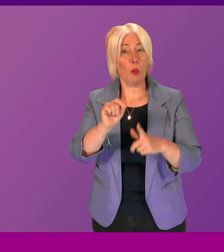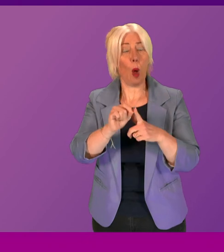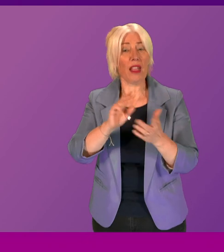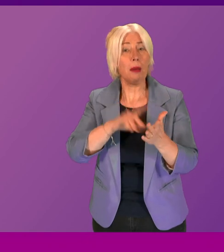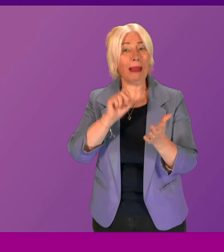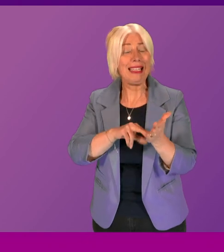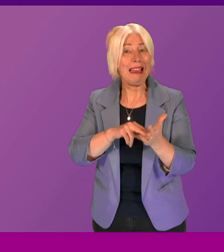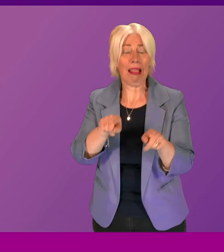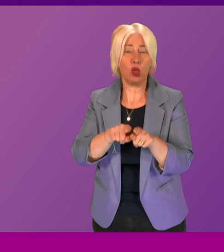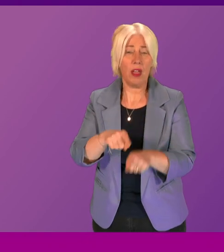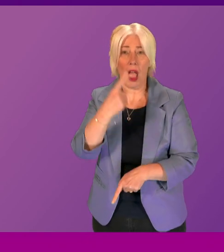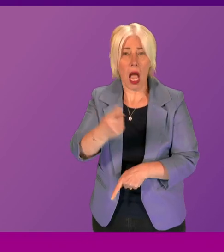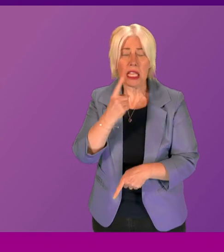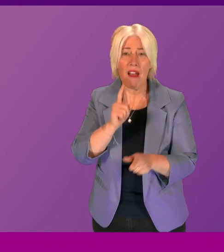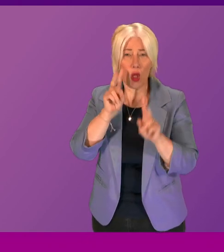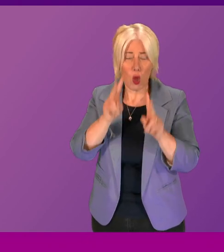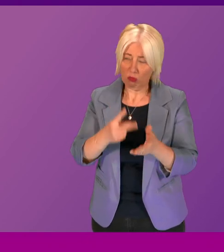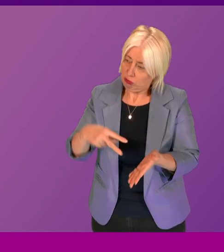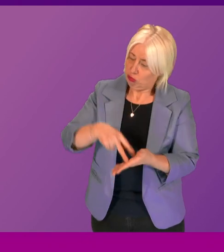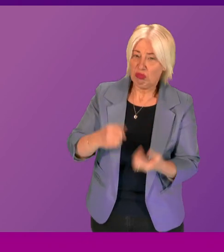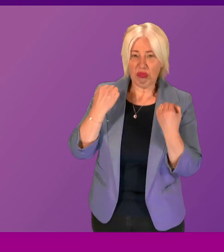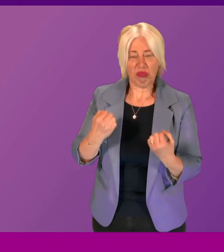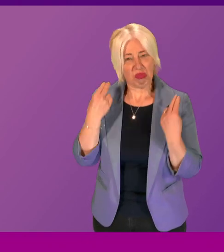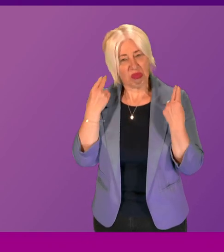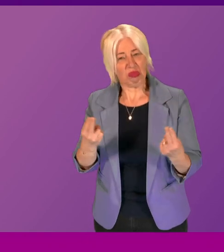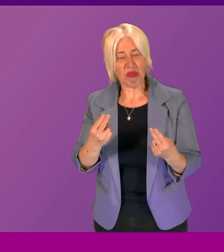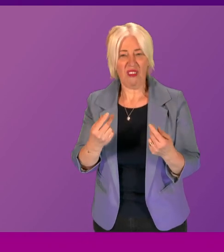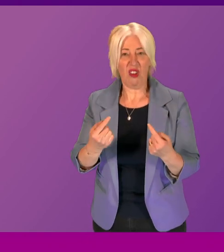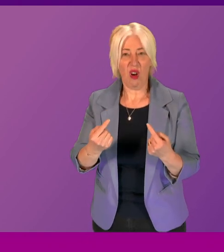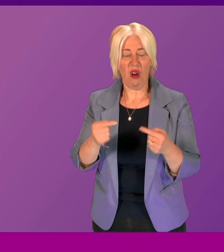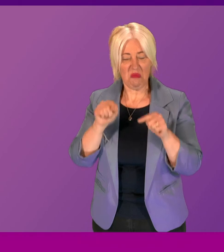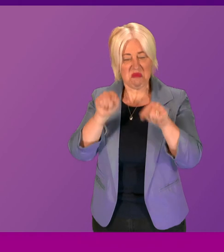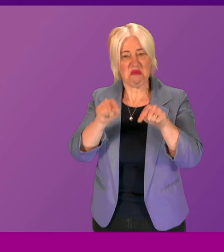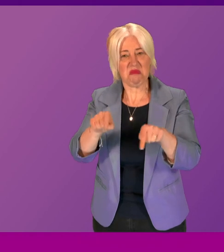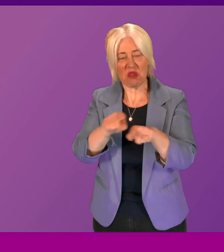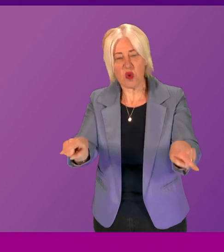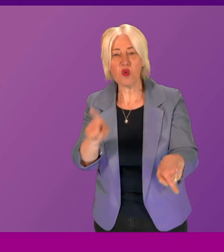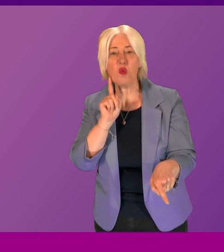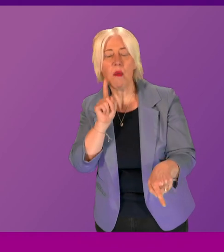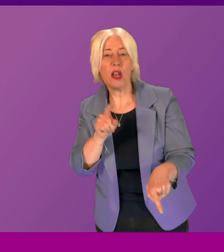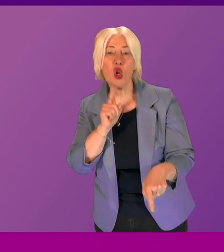track record of standing up in Parliament to tackle violence against women and girls.